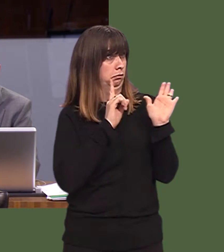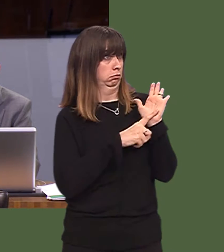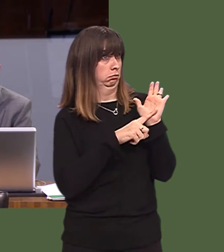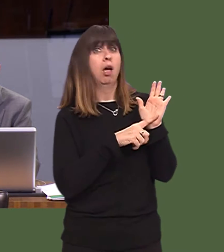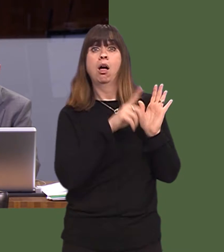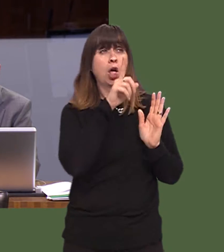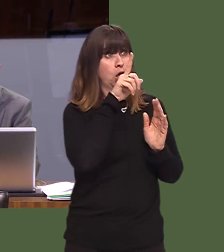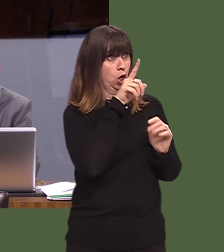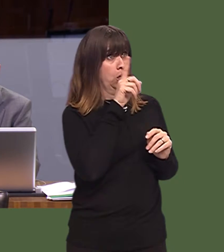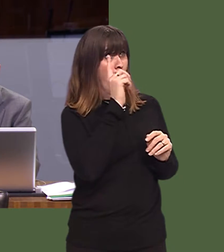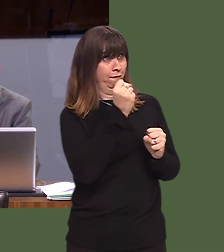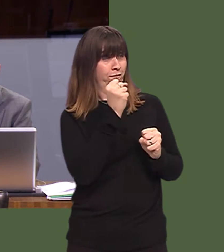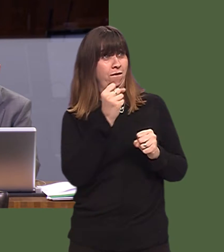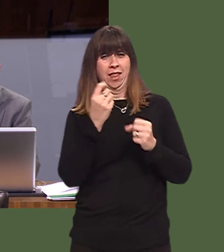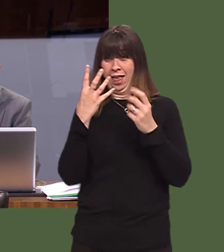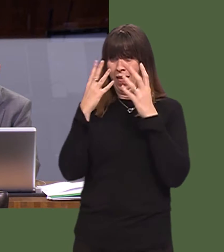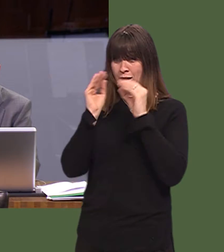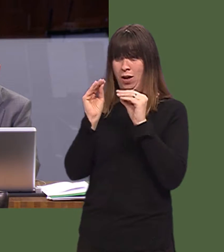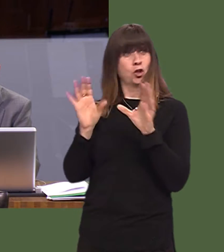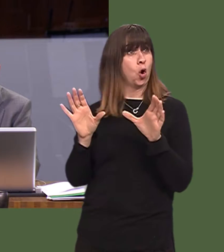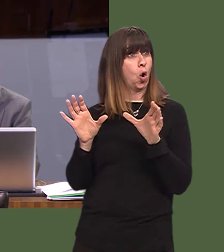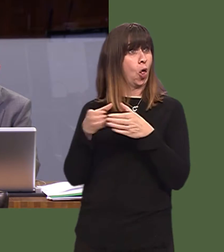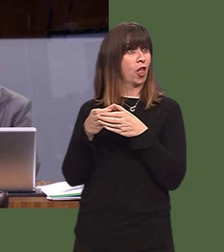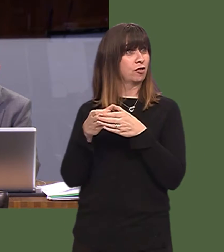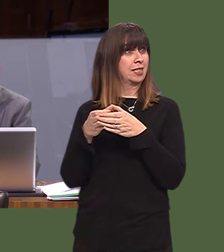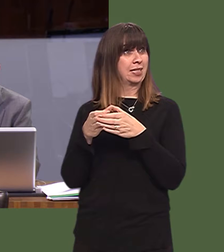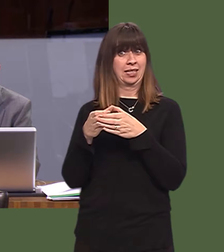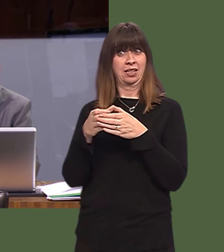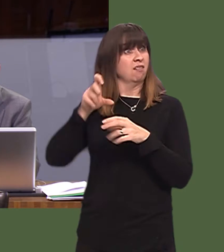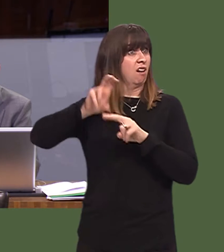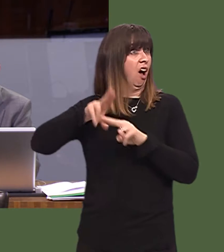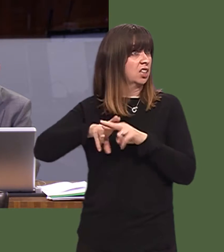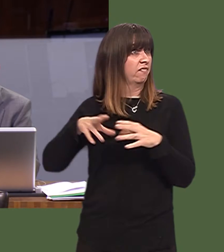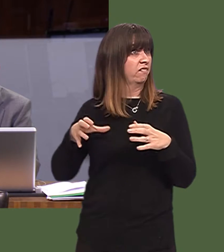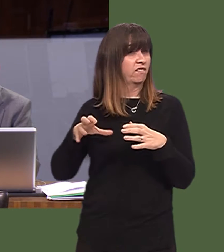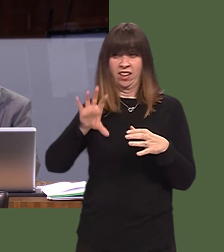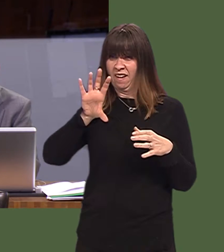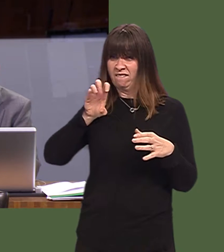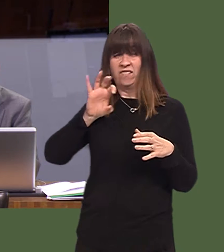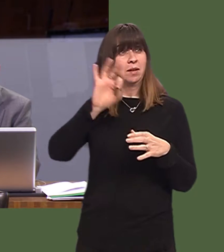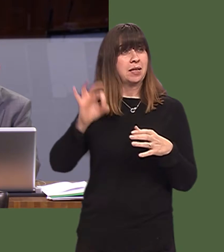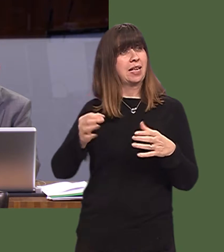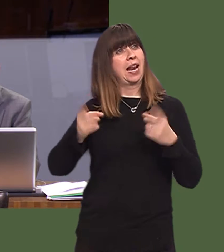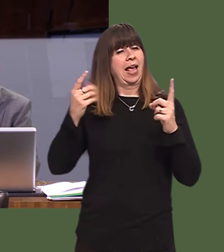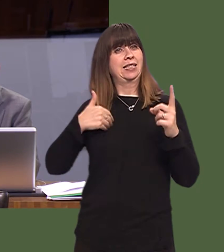If you take one local education authorityóCardiffónearly 50 per cent of headteachers have left their